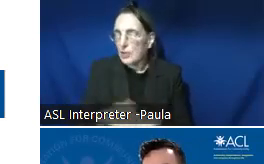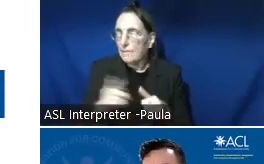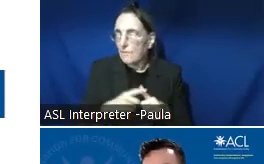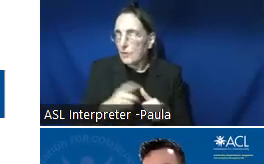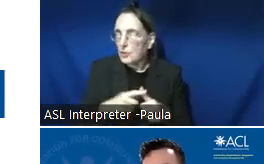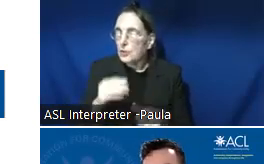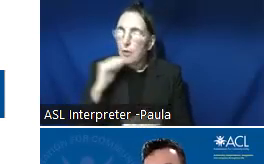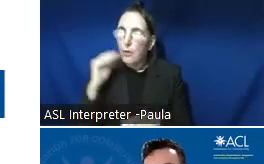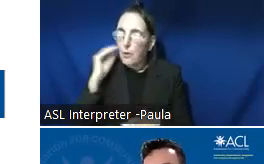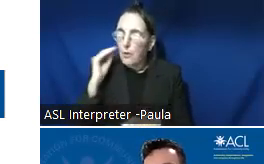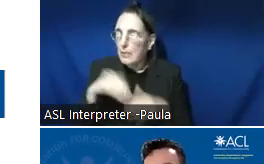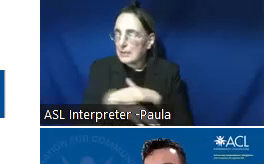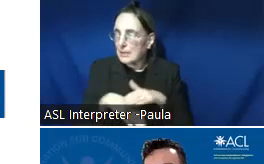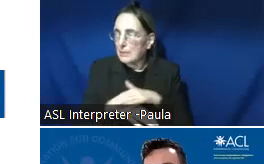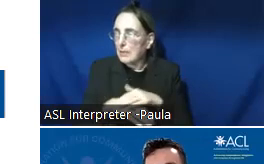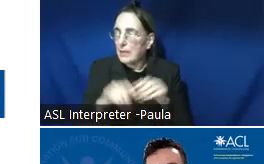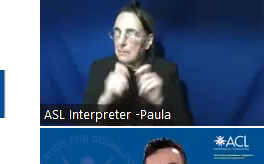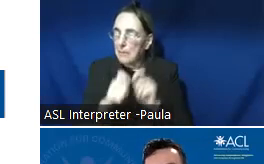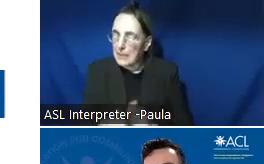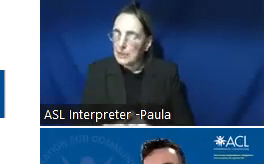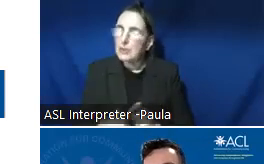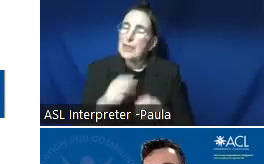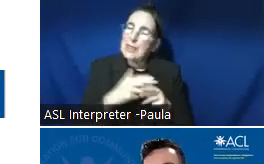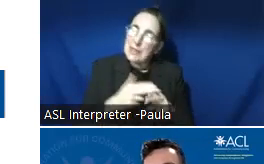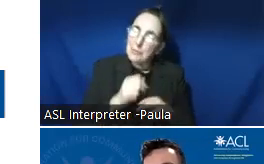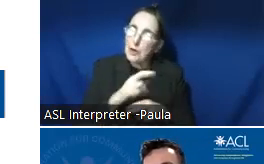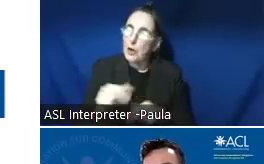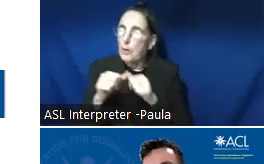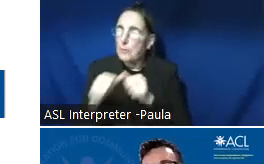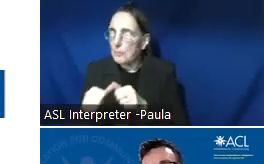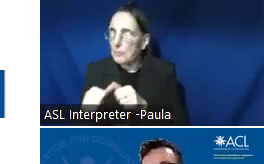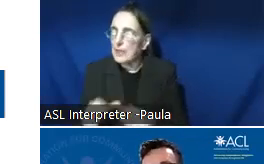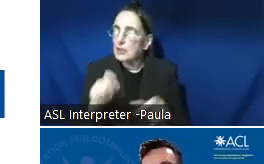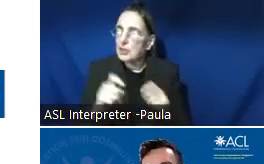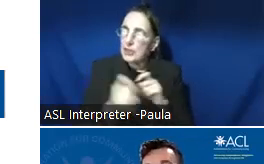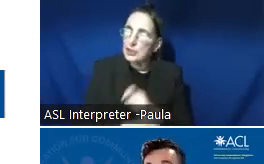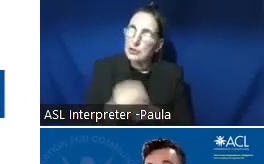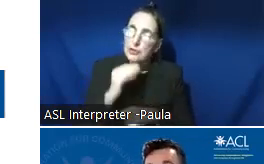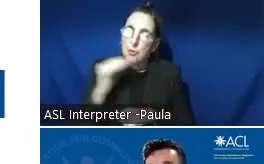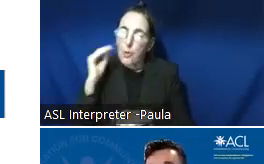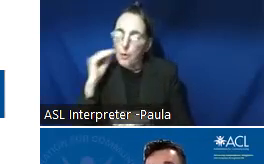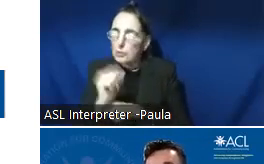modifications, which are temporary or permanent changes to a home's interior or exterior structure to improve an individual's ability to remain in